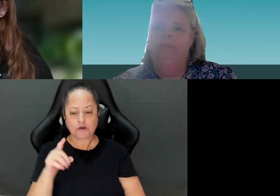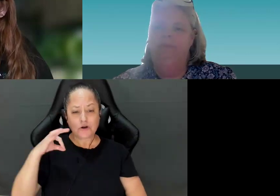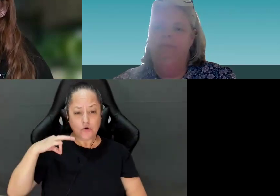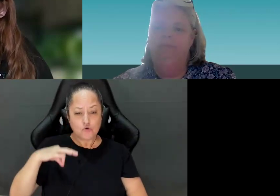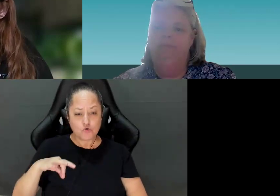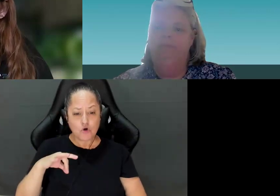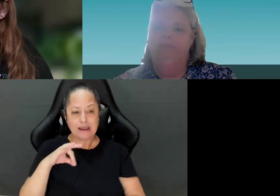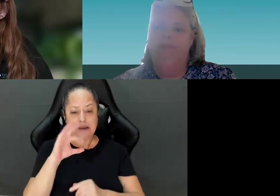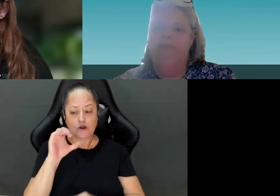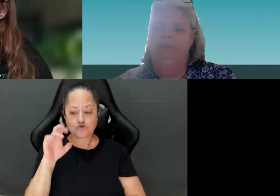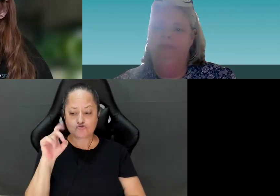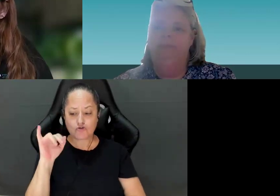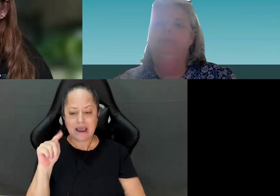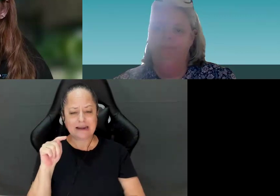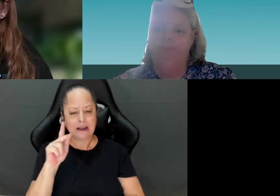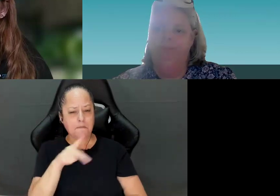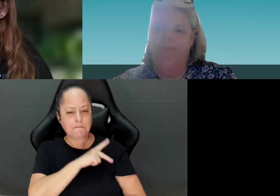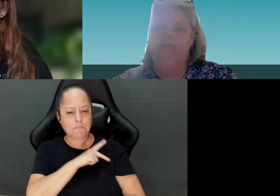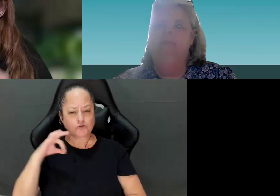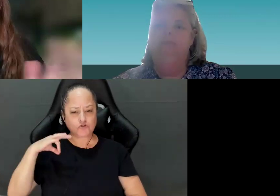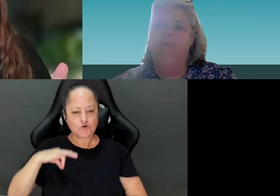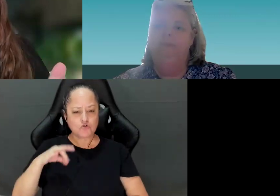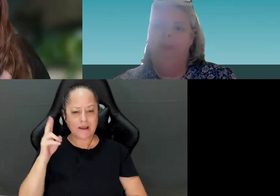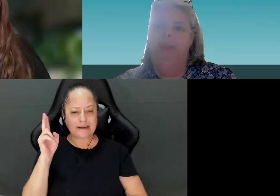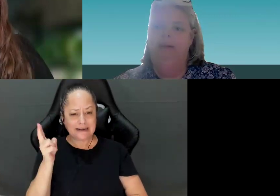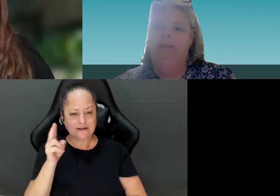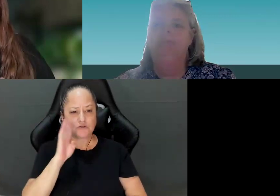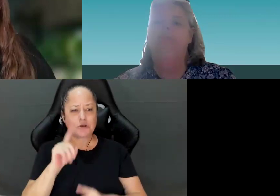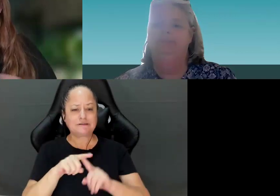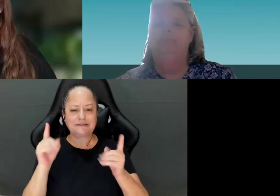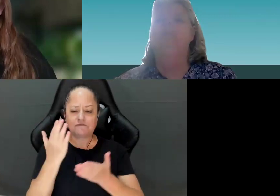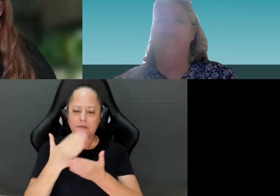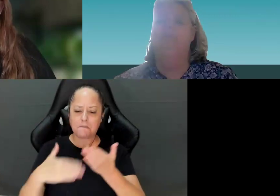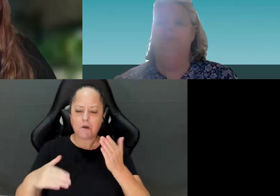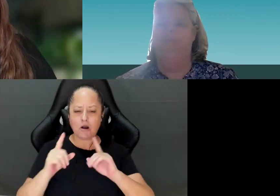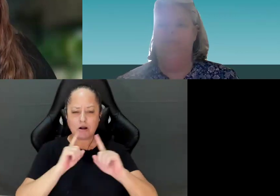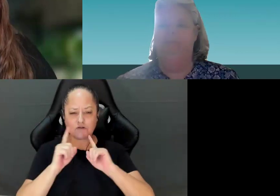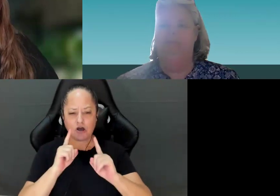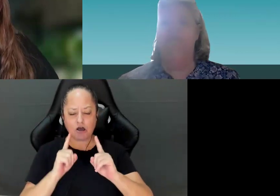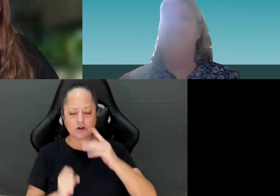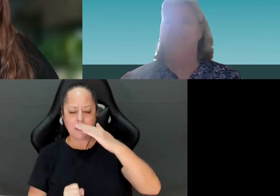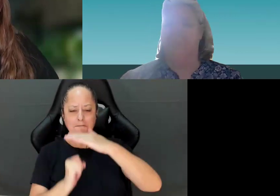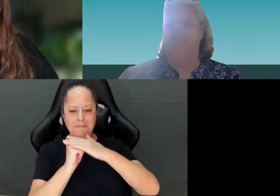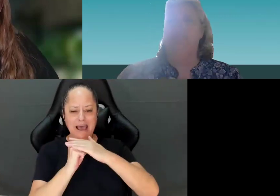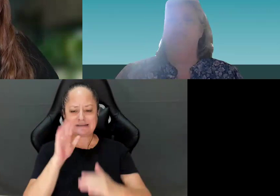When it comes to a personal credit history, it is going to be a different part of the conversation to maxing out your credit lines.